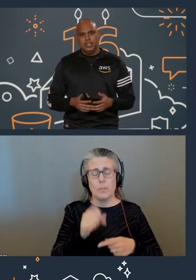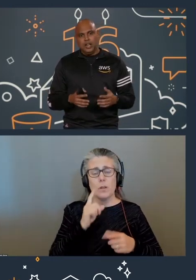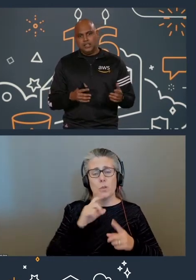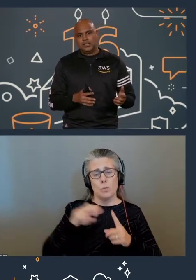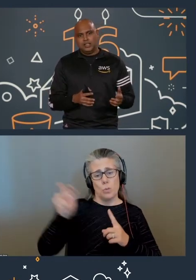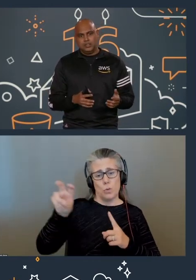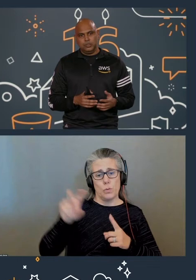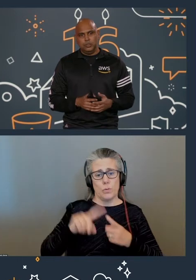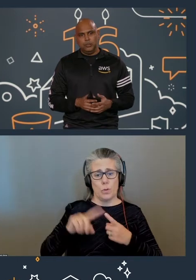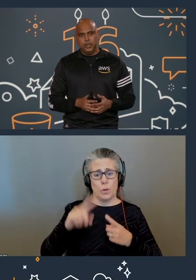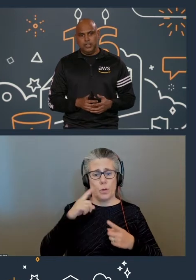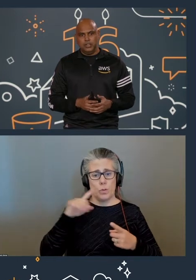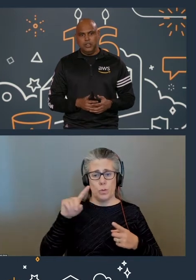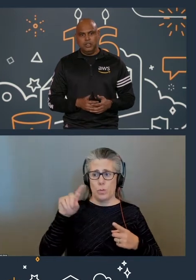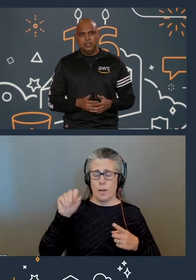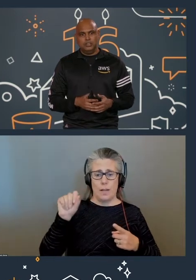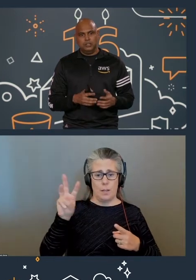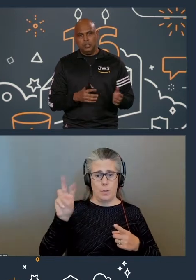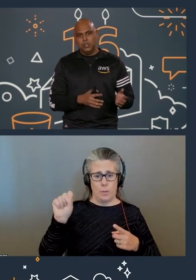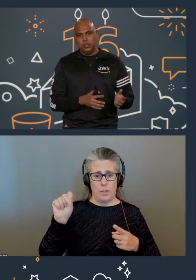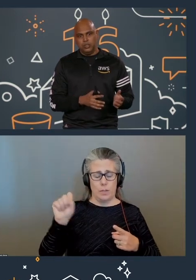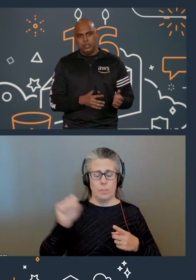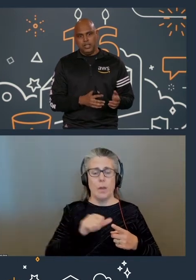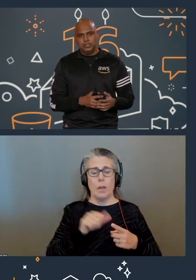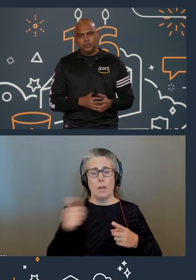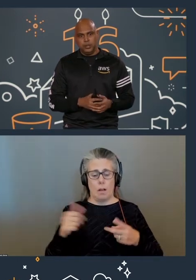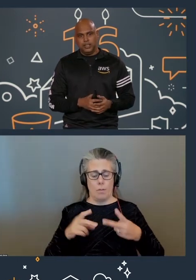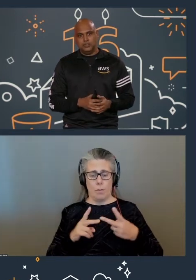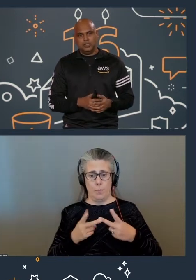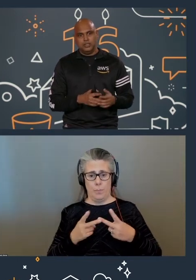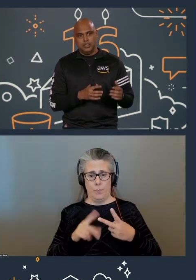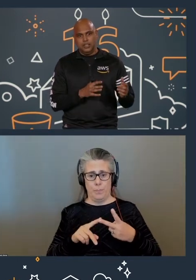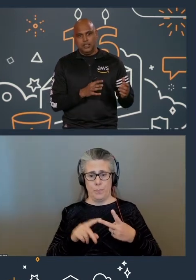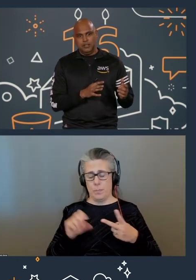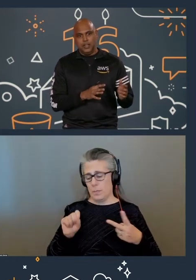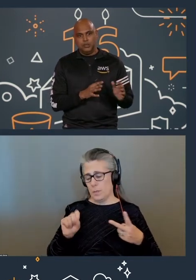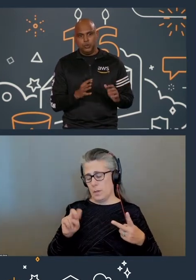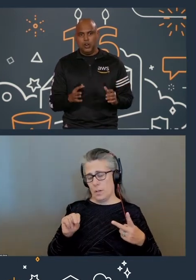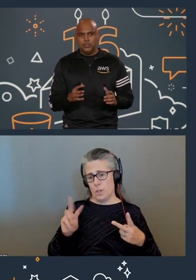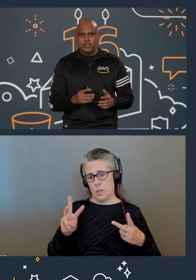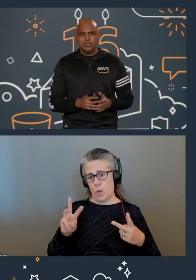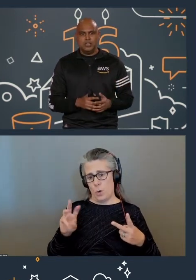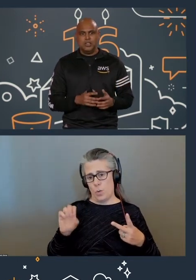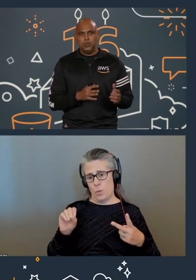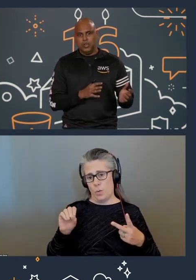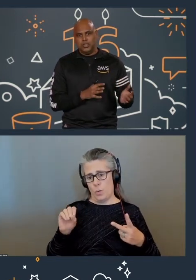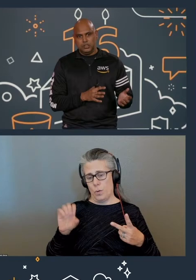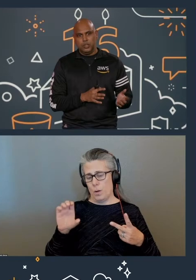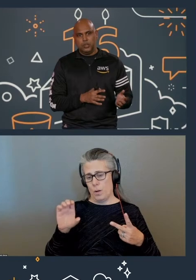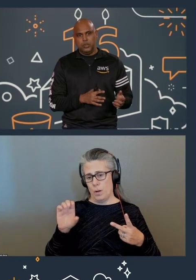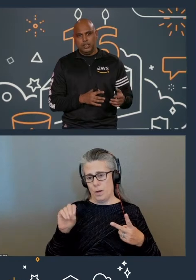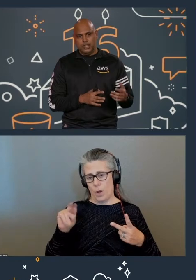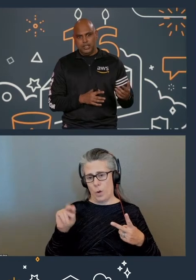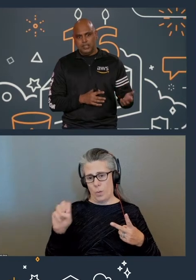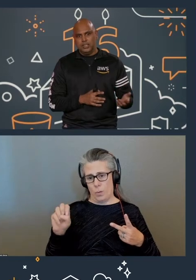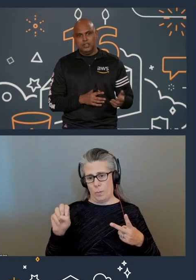The other class of Snow products are the Snowcone class of products, which is either, we have two offerings. One is Snowcone, the HDD,